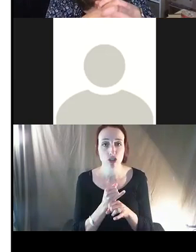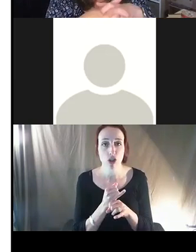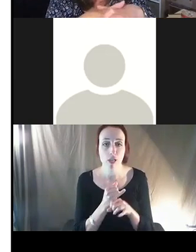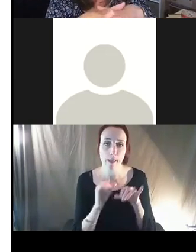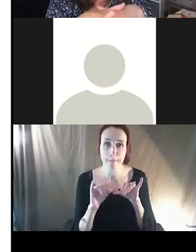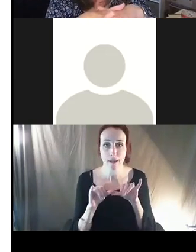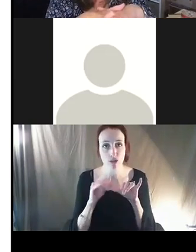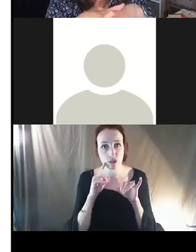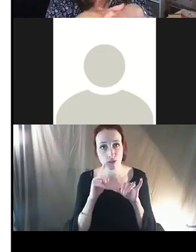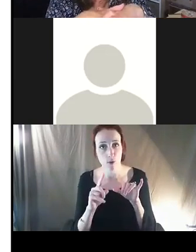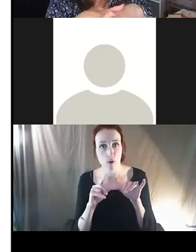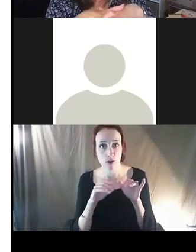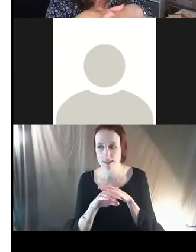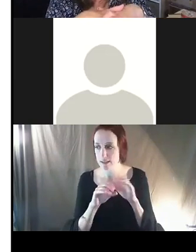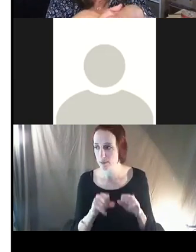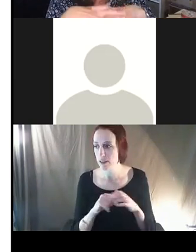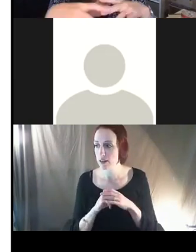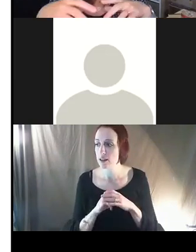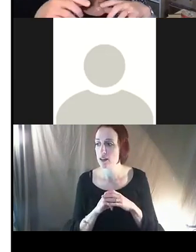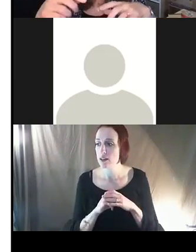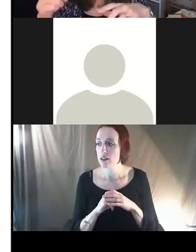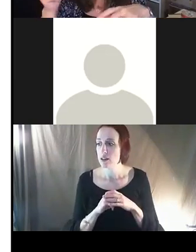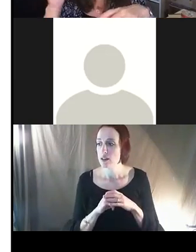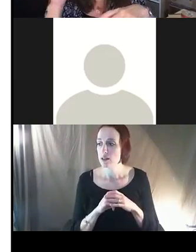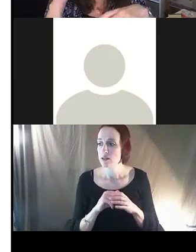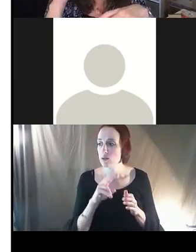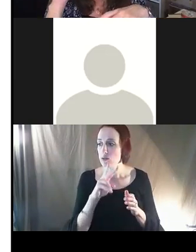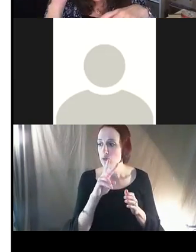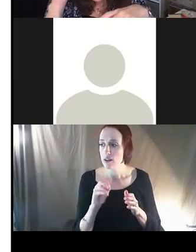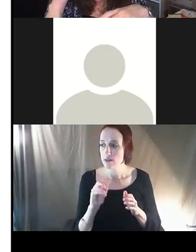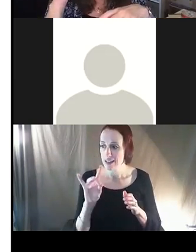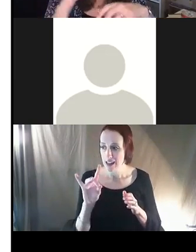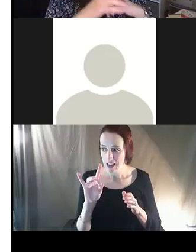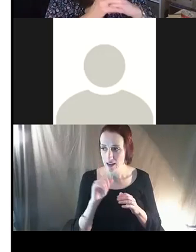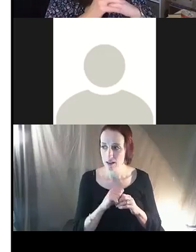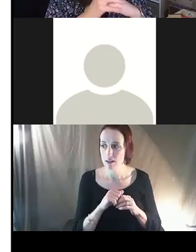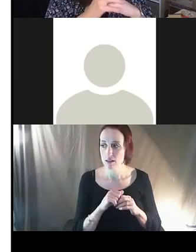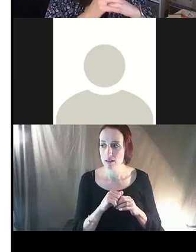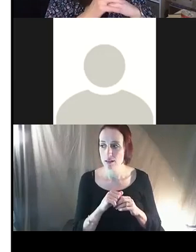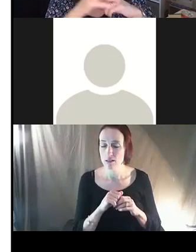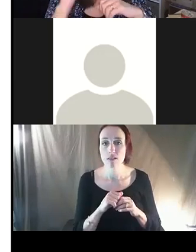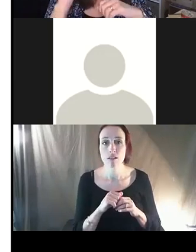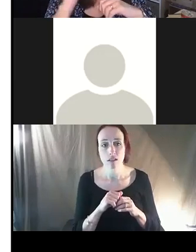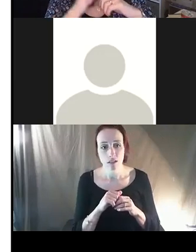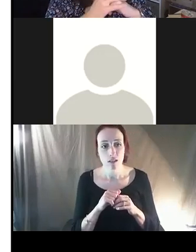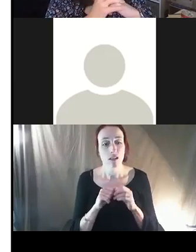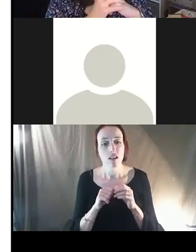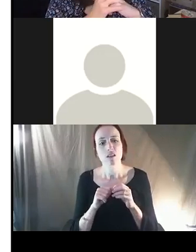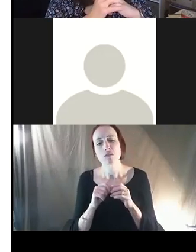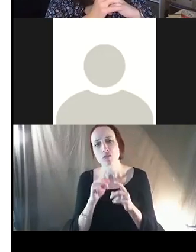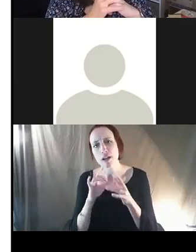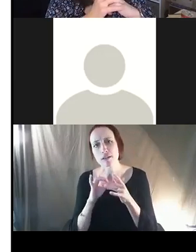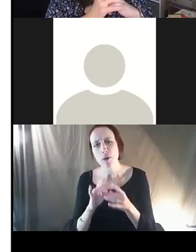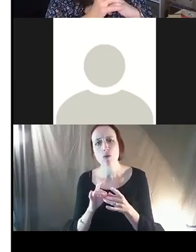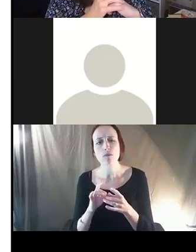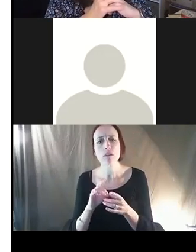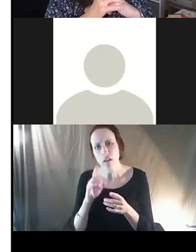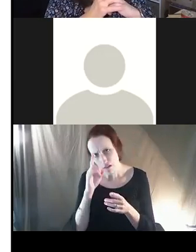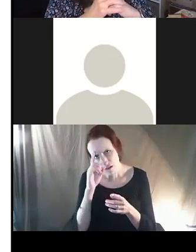There was a little bit of cognitive support of.